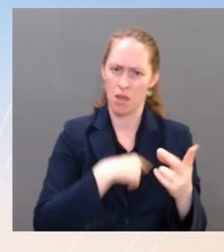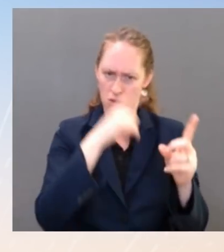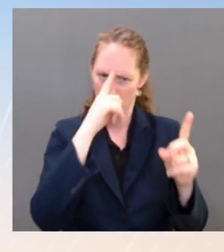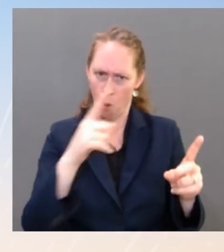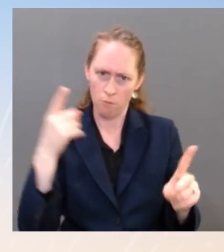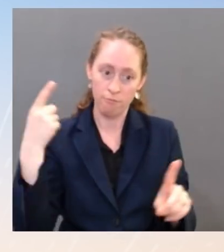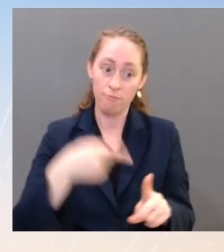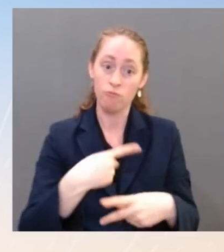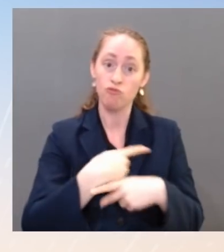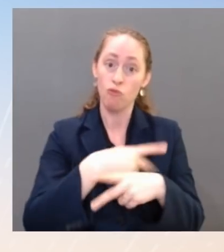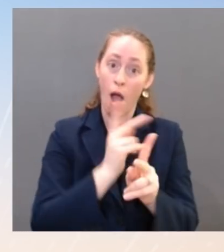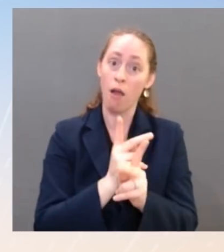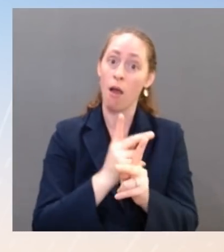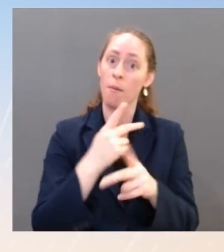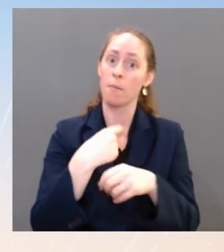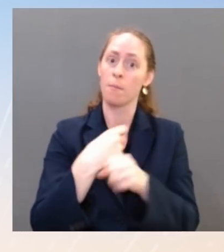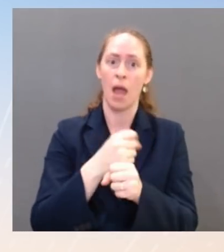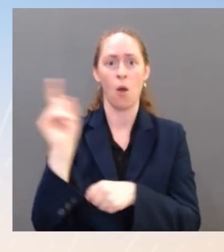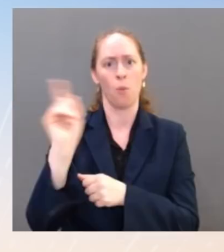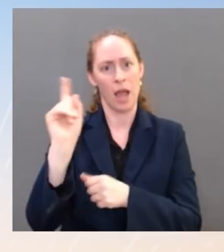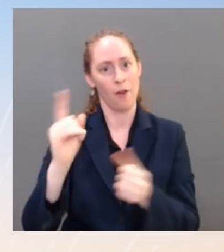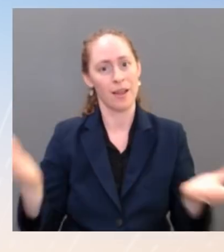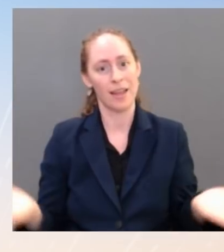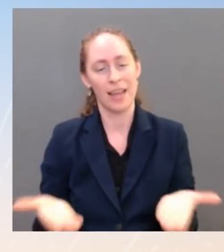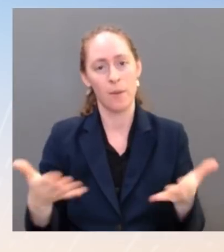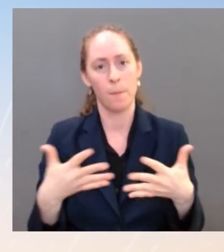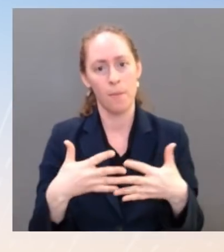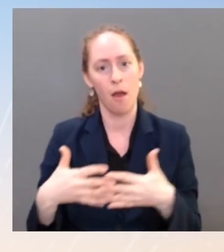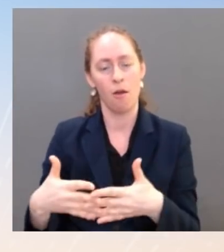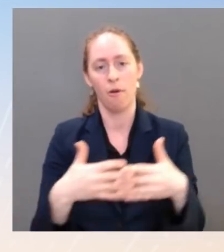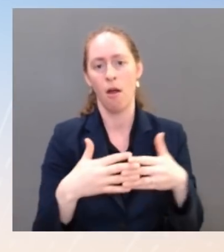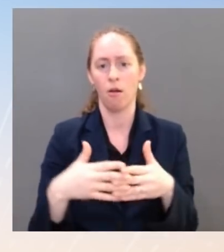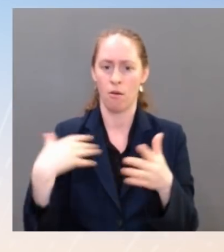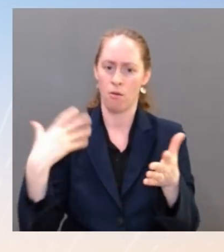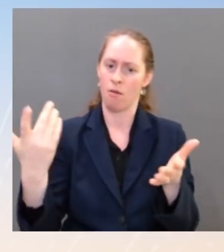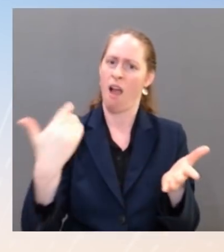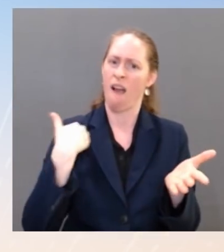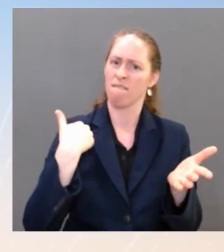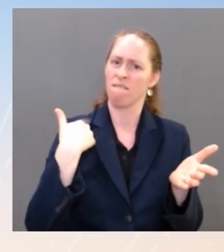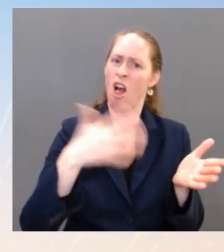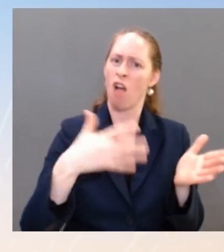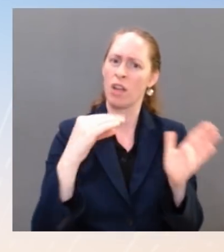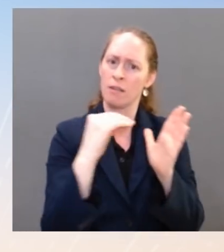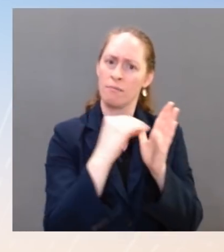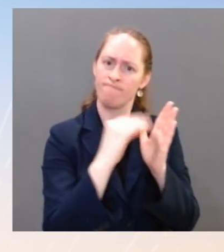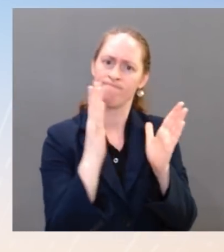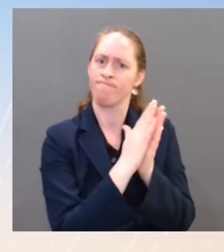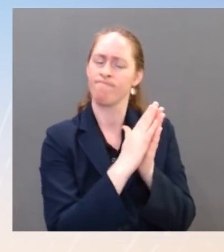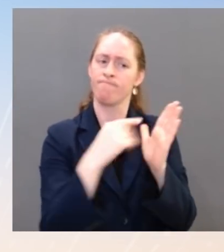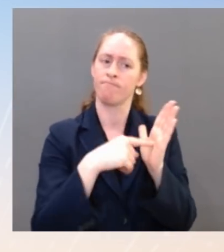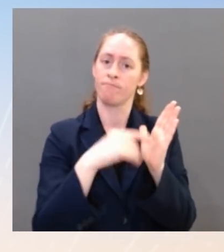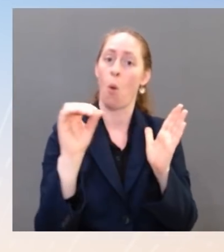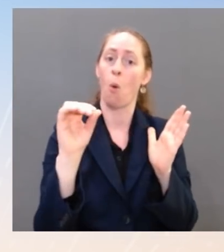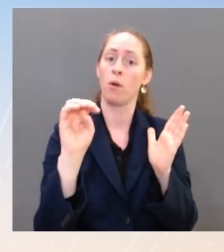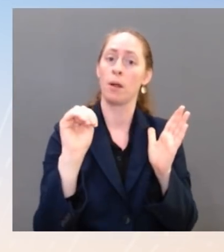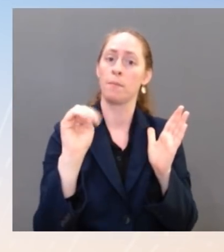And we are ensuring that our projects are built and made in America from a supply chain standpoint.